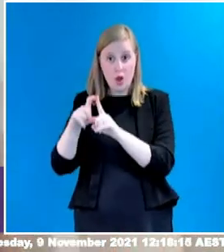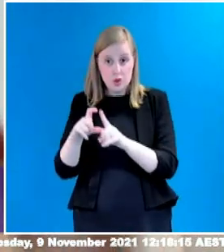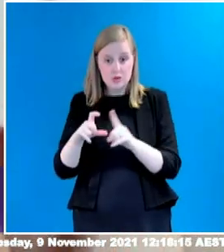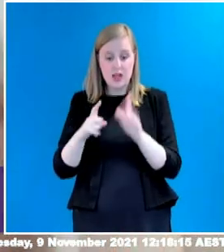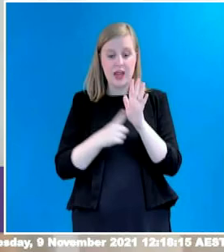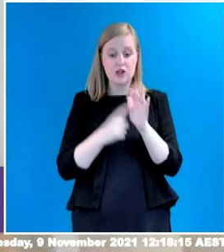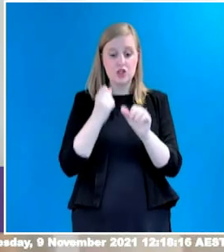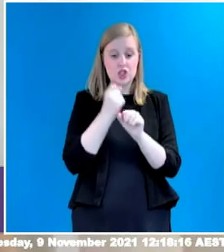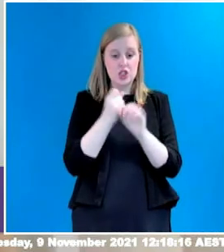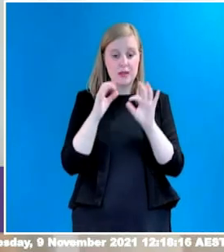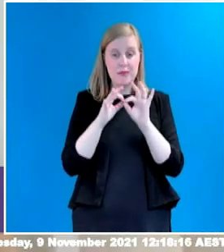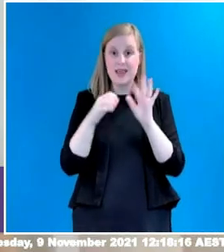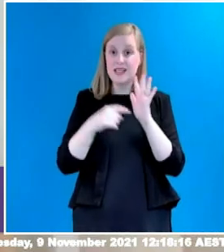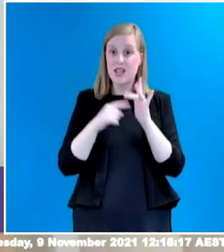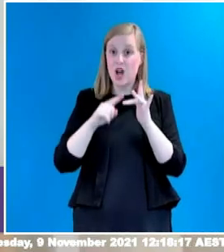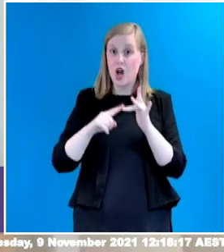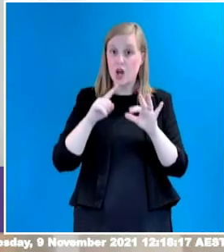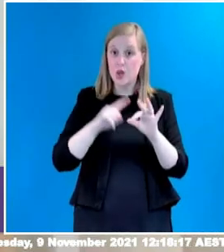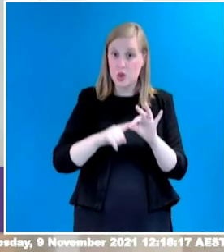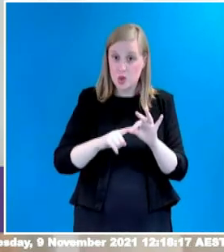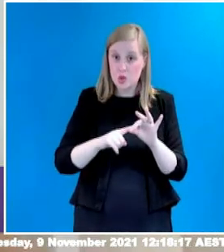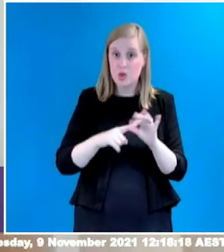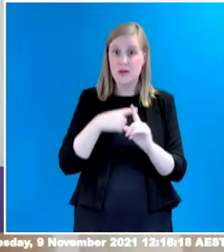The disability community is incredibly diverse.